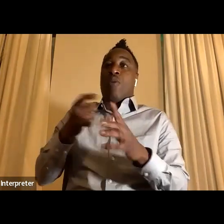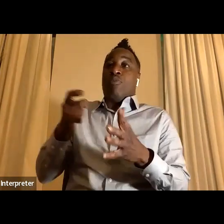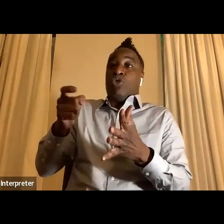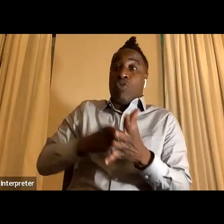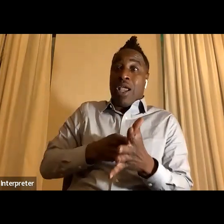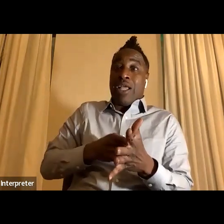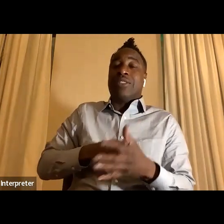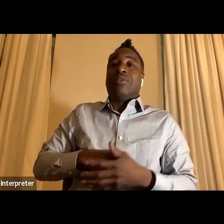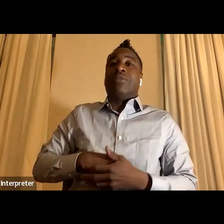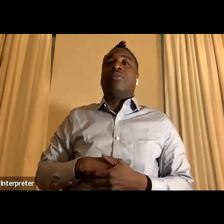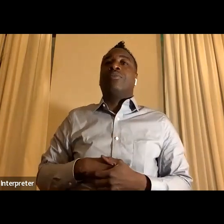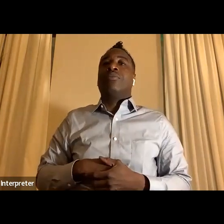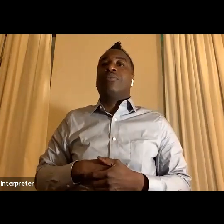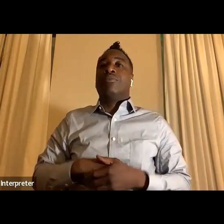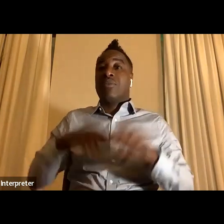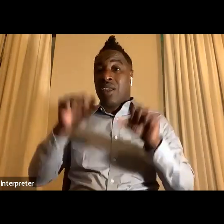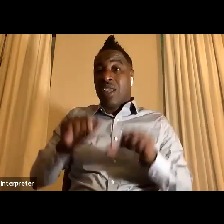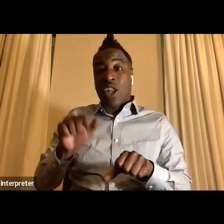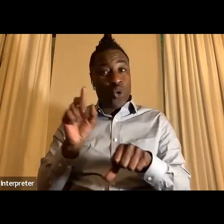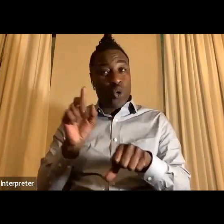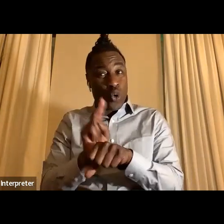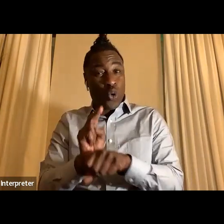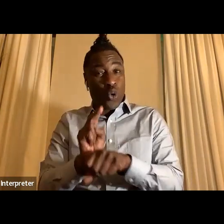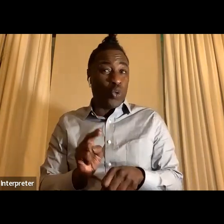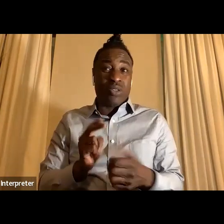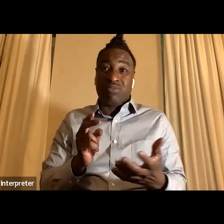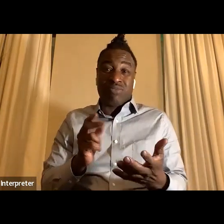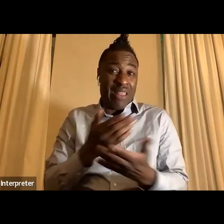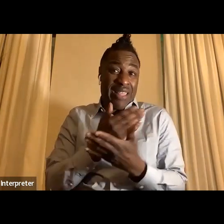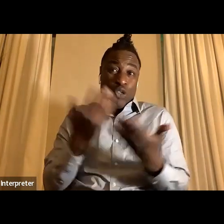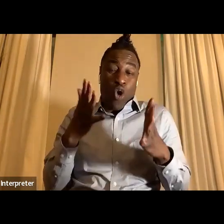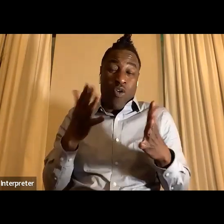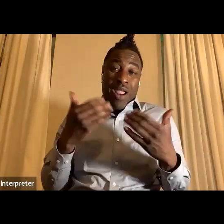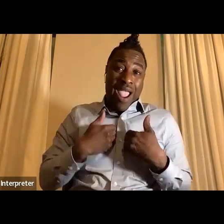Which. But do you feel like it's you a little bit better or is it changing? Yeah, I know.